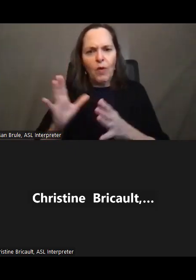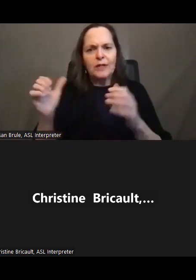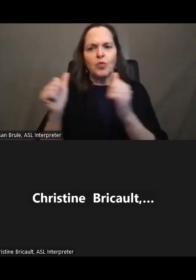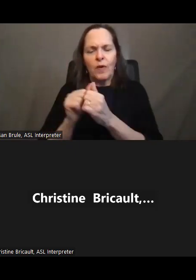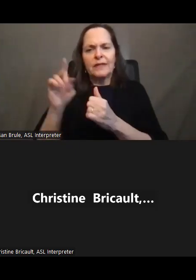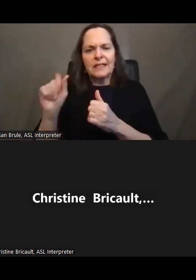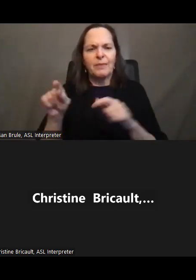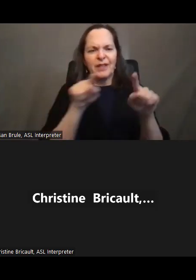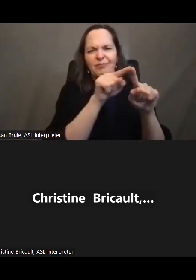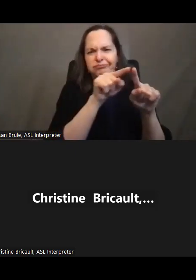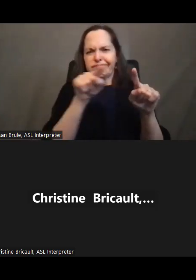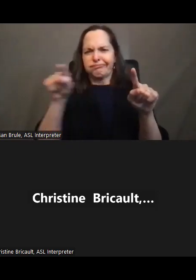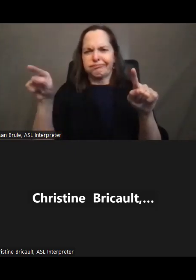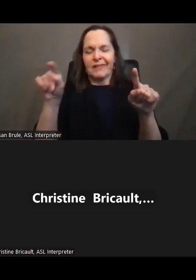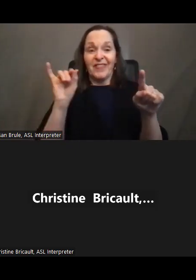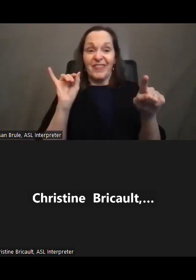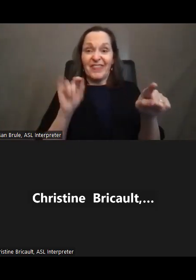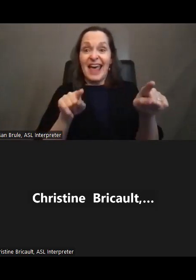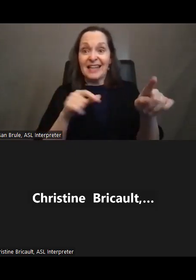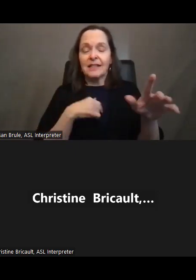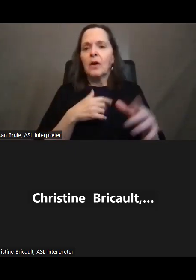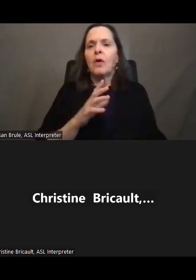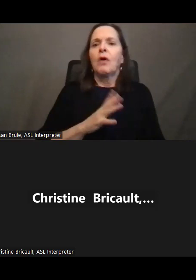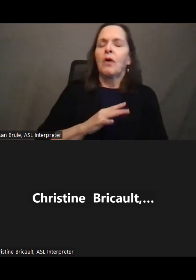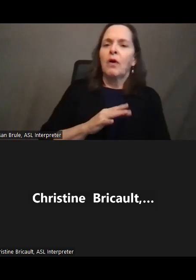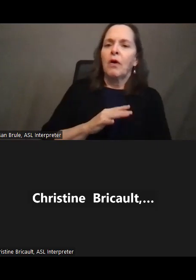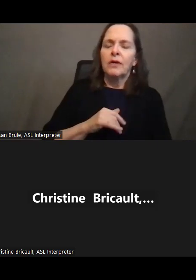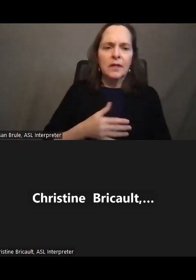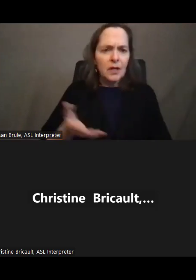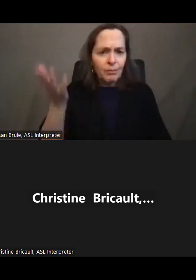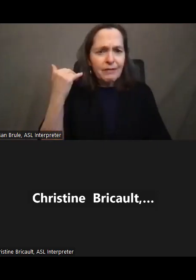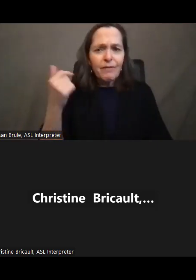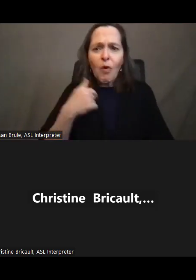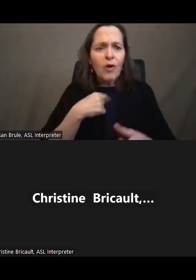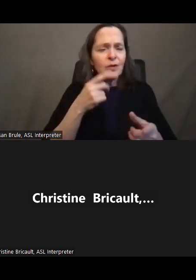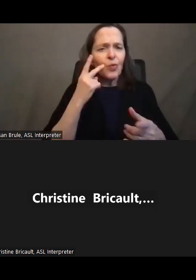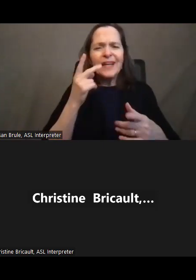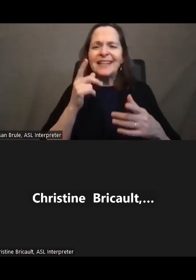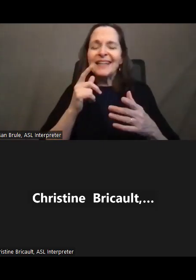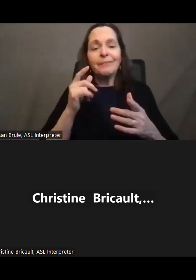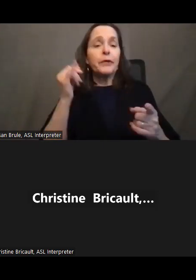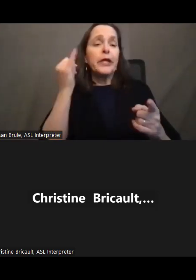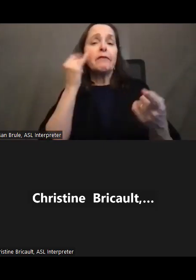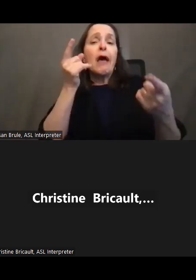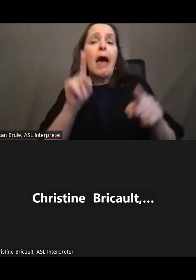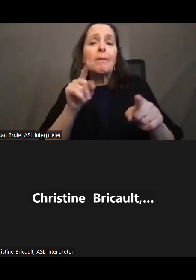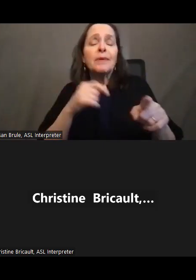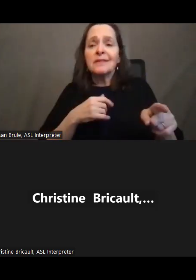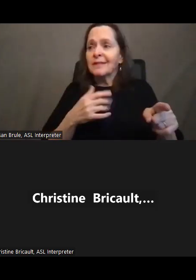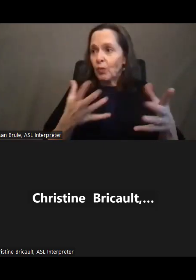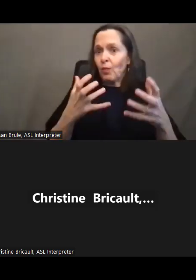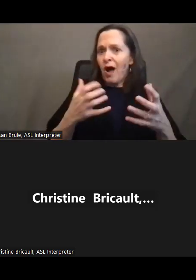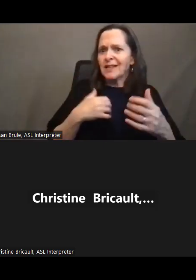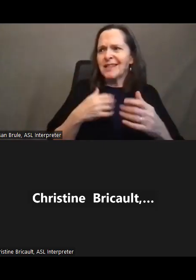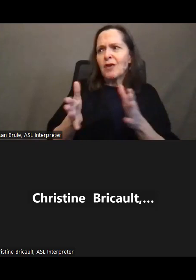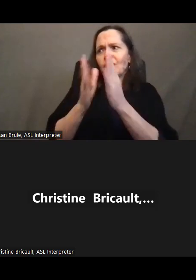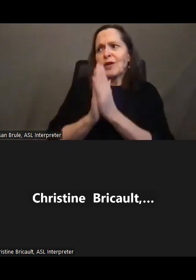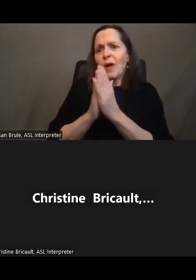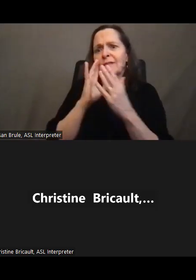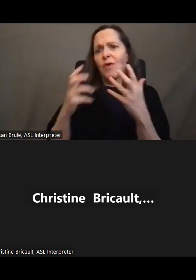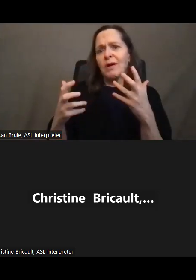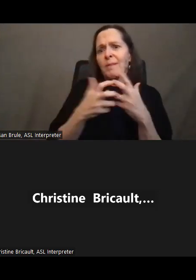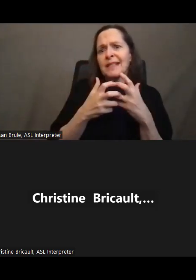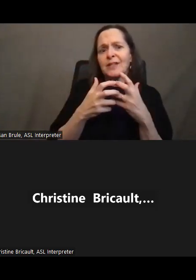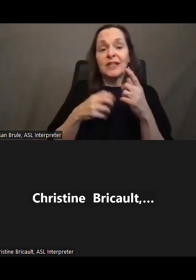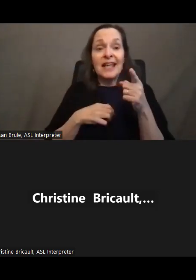This can be really helpful when you're navigating that scenario.